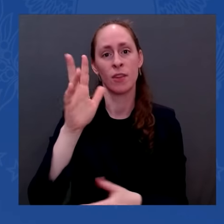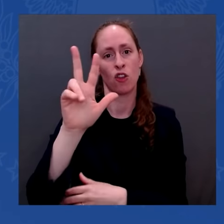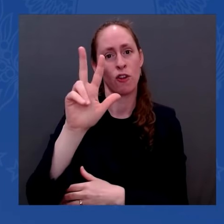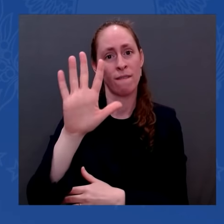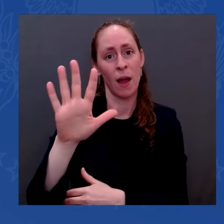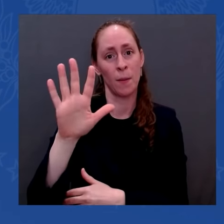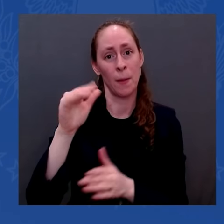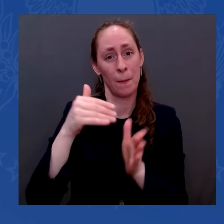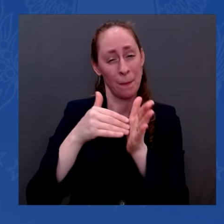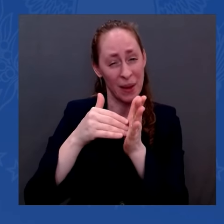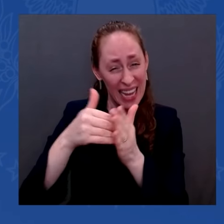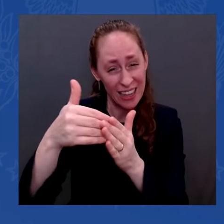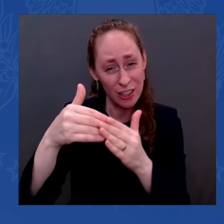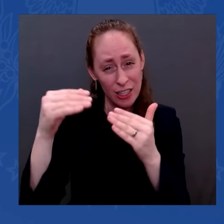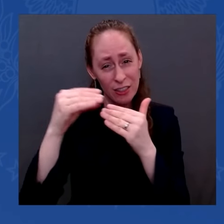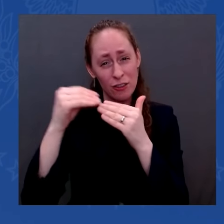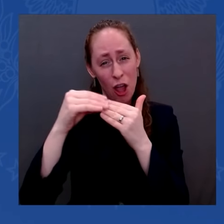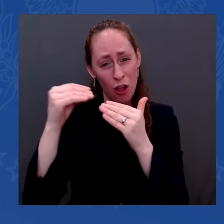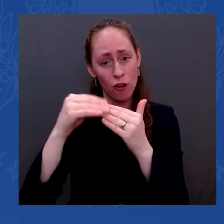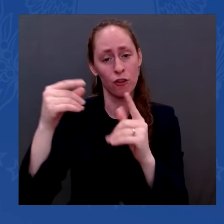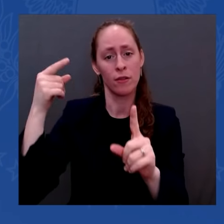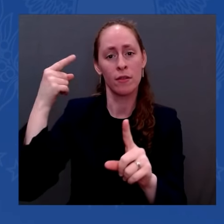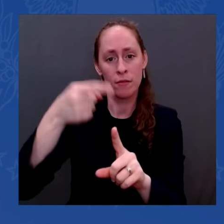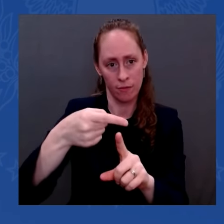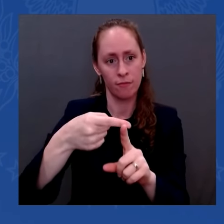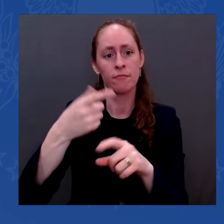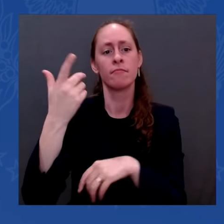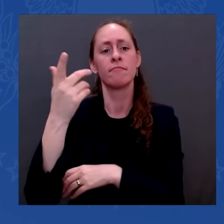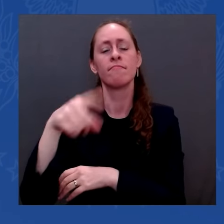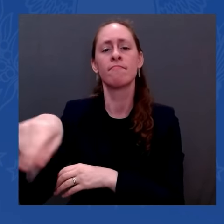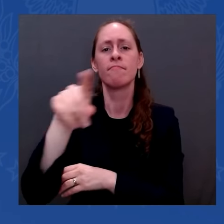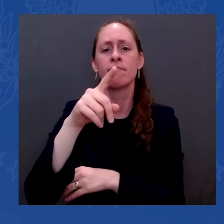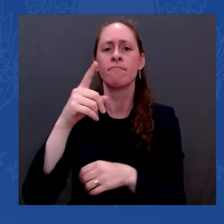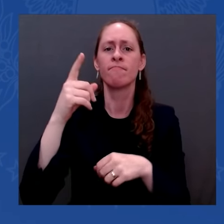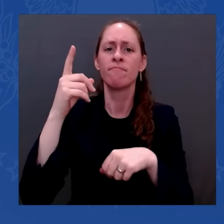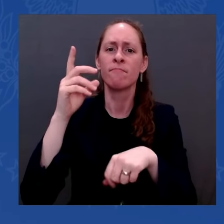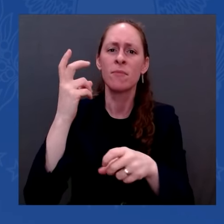and processing operation, to help create a fully domestic supply chain